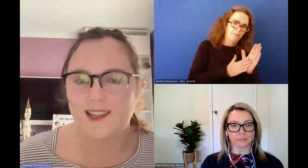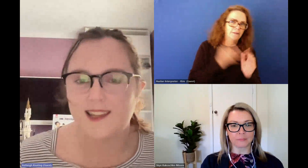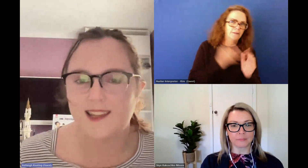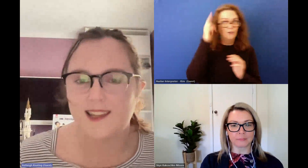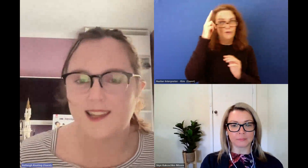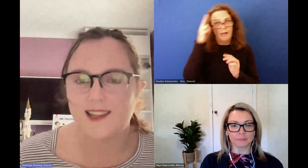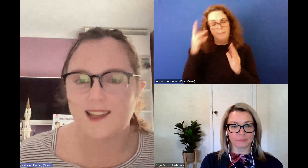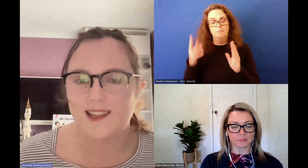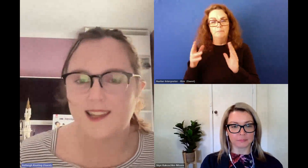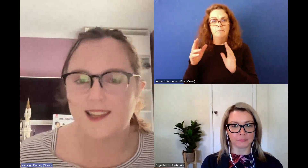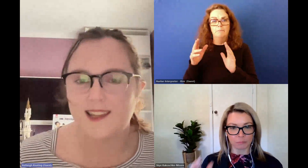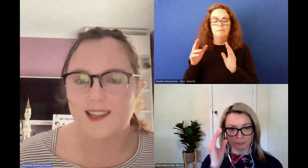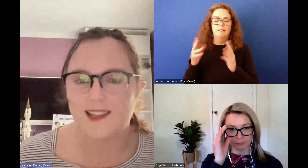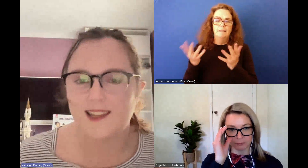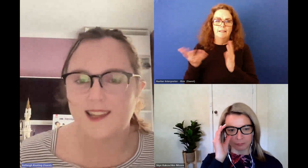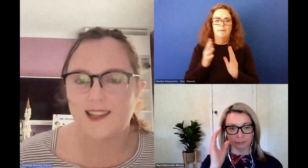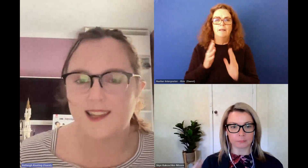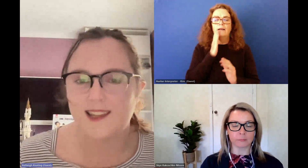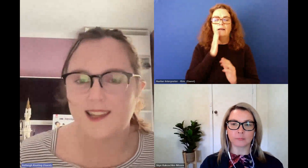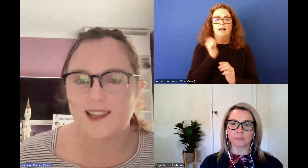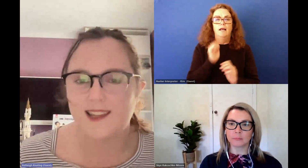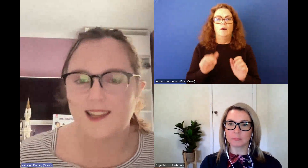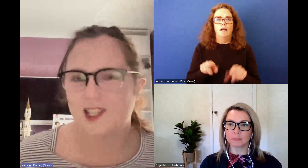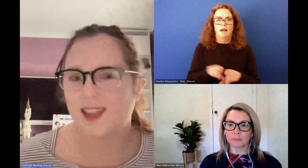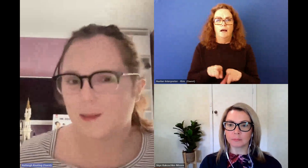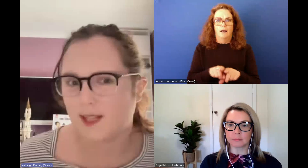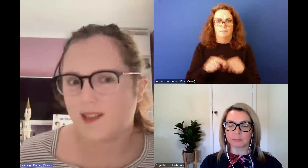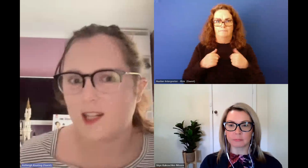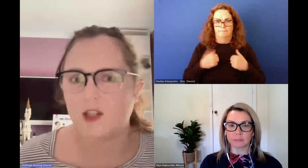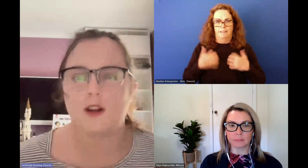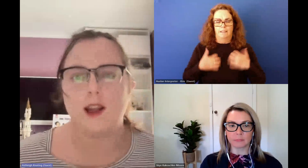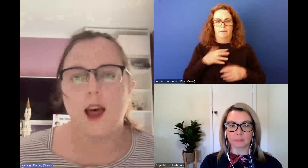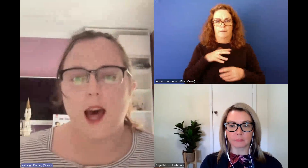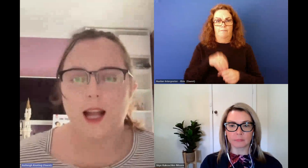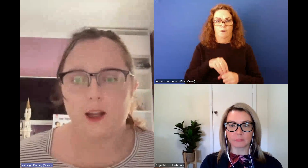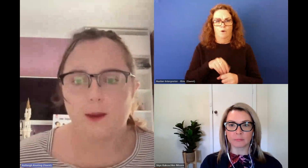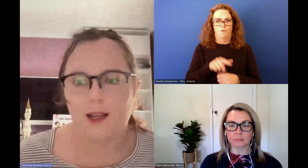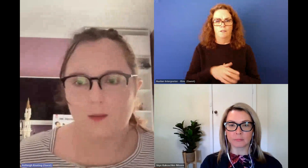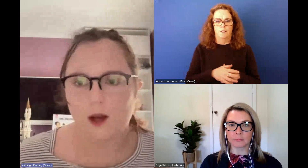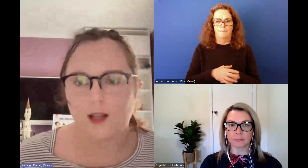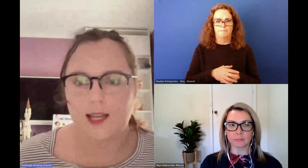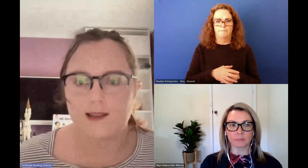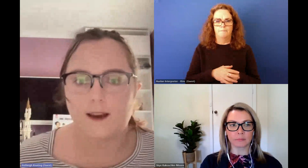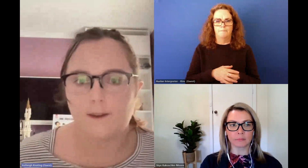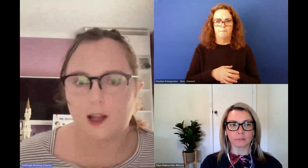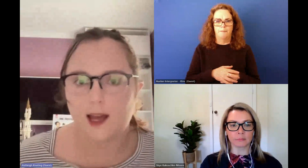as well something for me which I think has been touched on a little bit as well is I feel